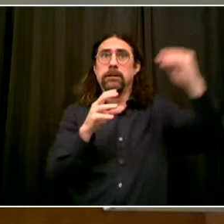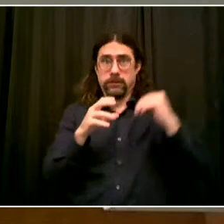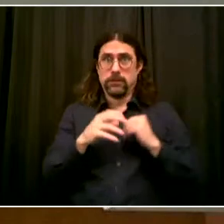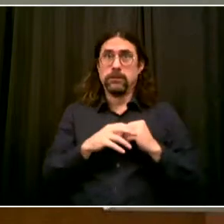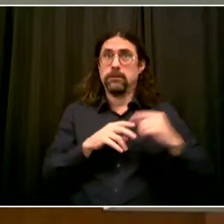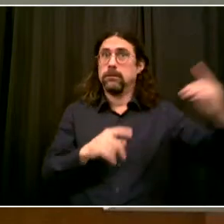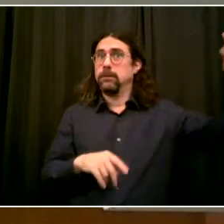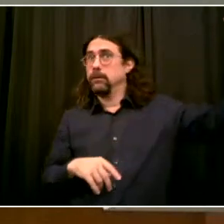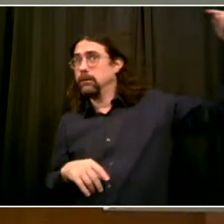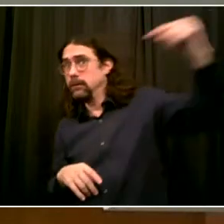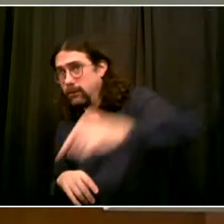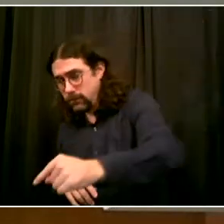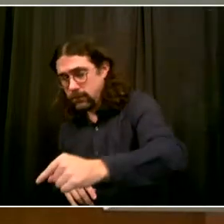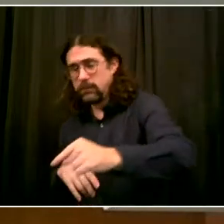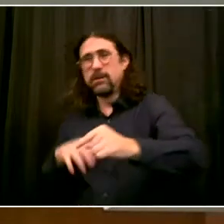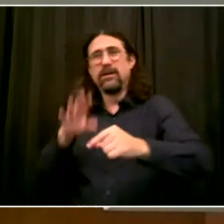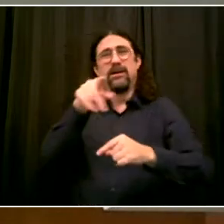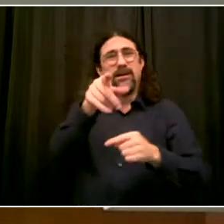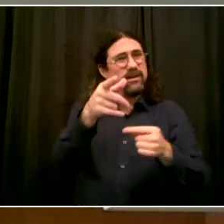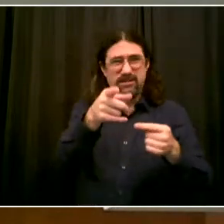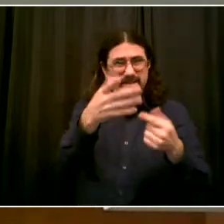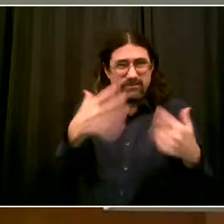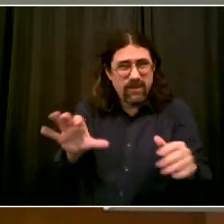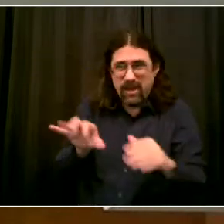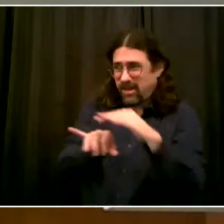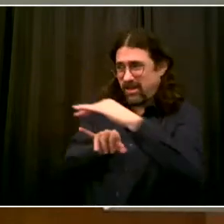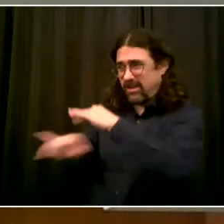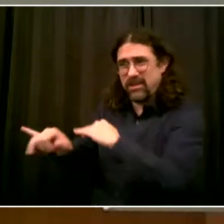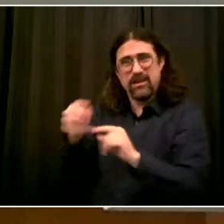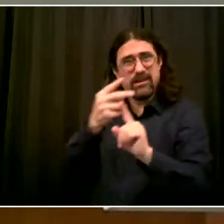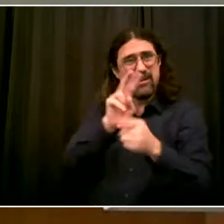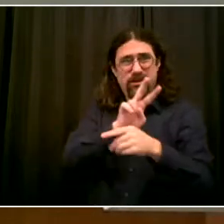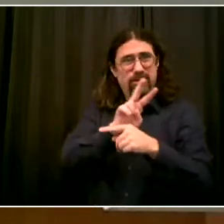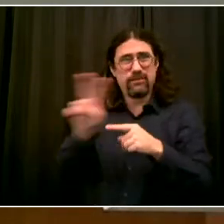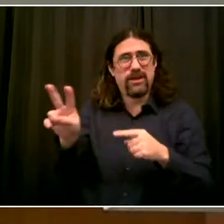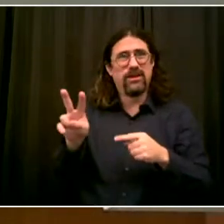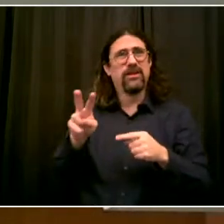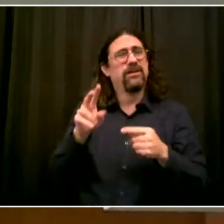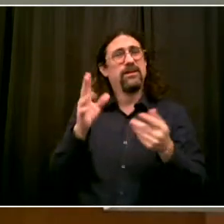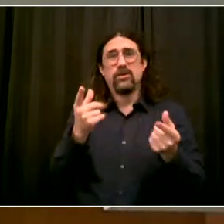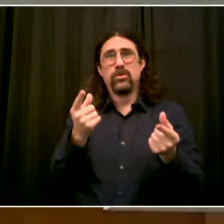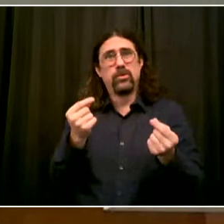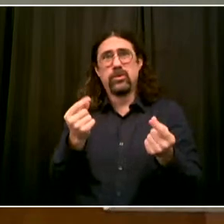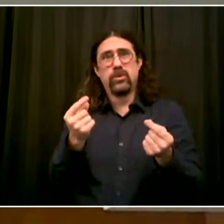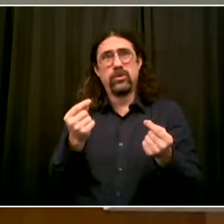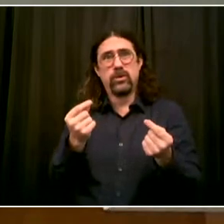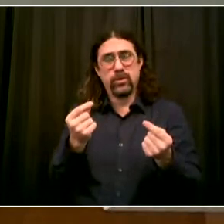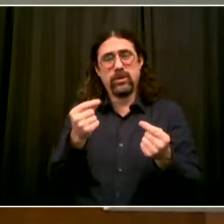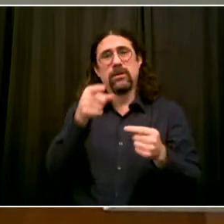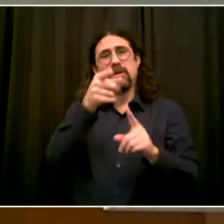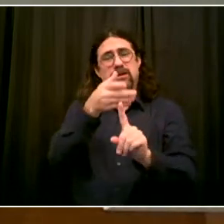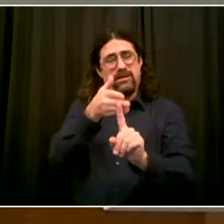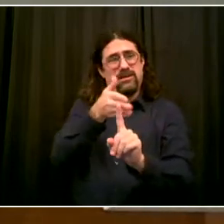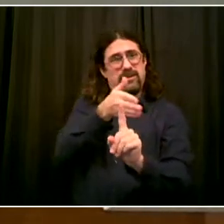GET TESTED BEFORE YOU COME BACK AND THAT'S NEGATIVE AND ON